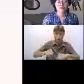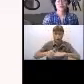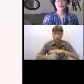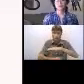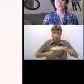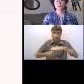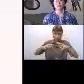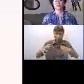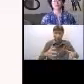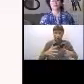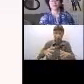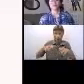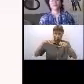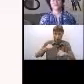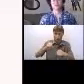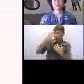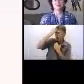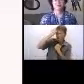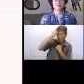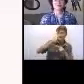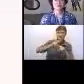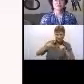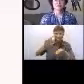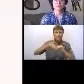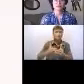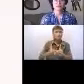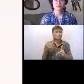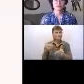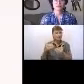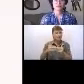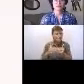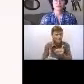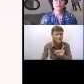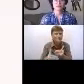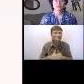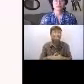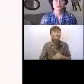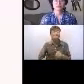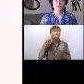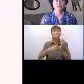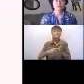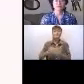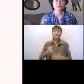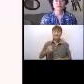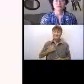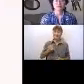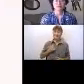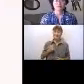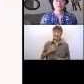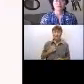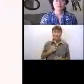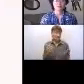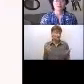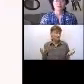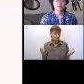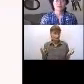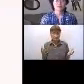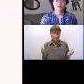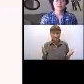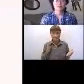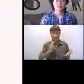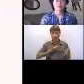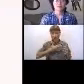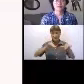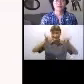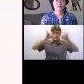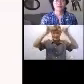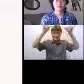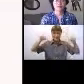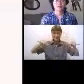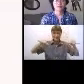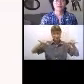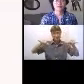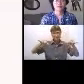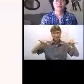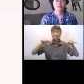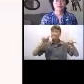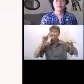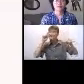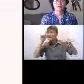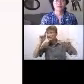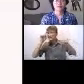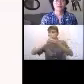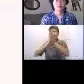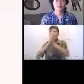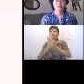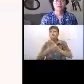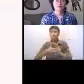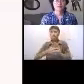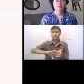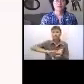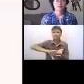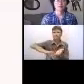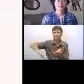Canada, you know of course we have had a system of oppression when it comes to those who came